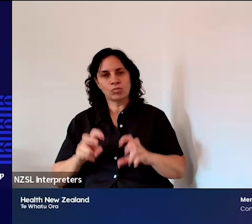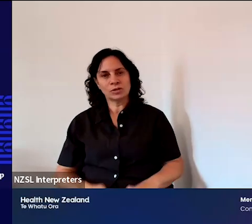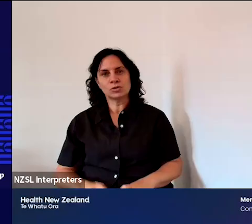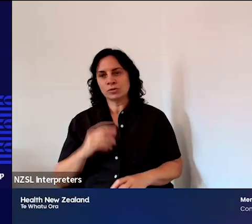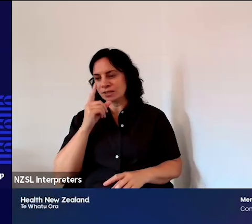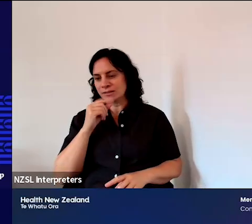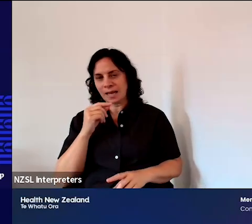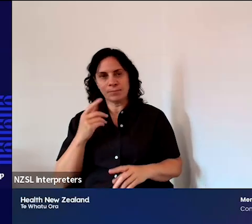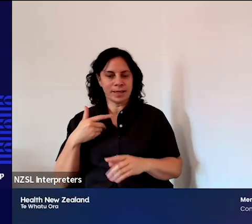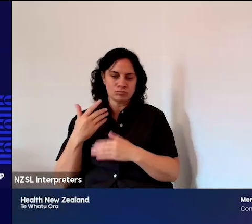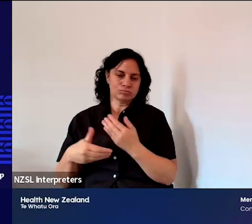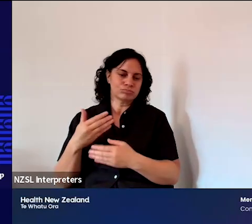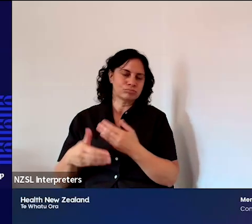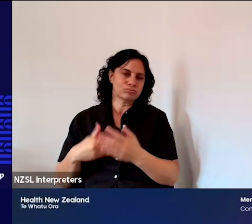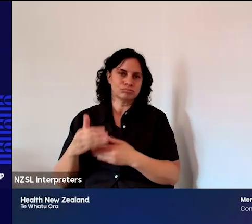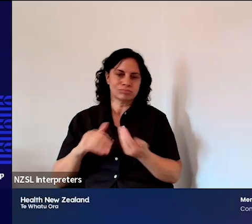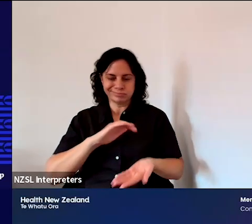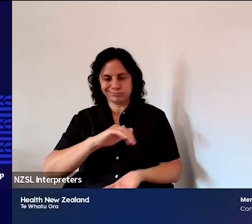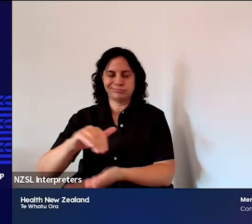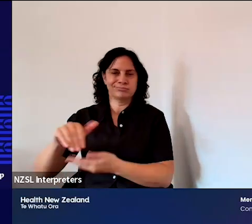an incredibly high quality, way